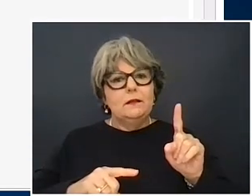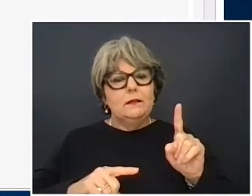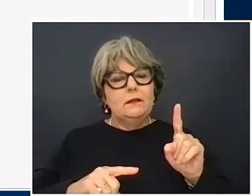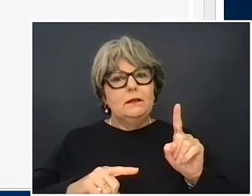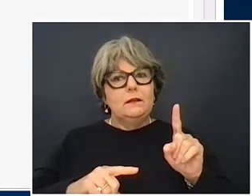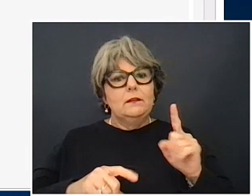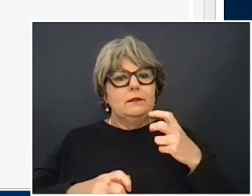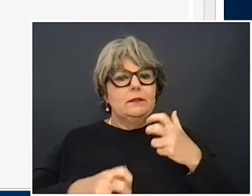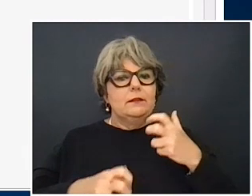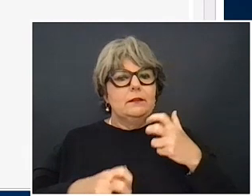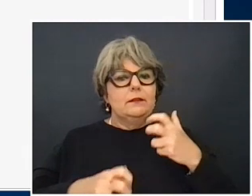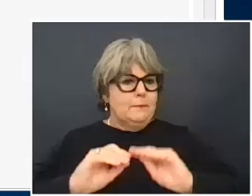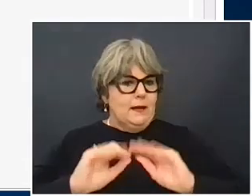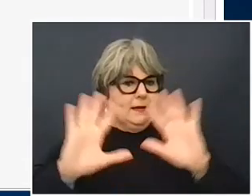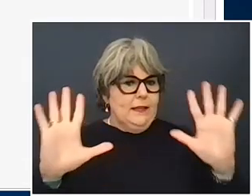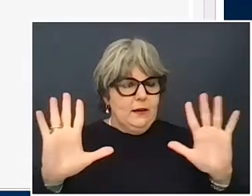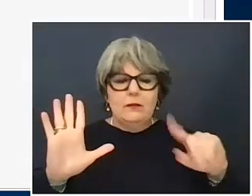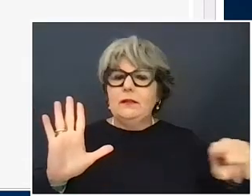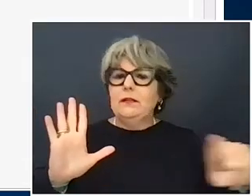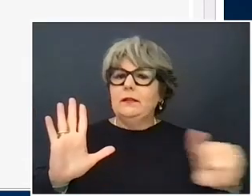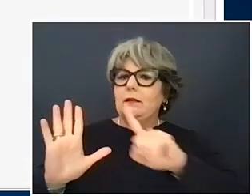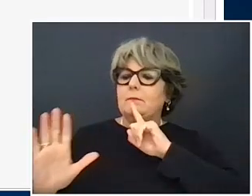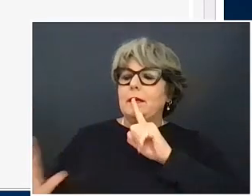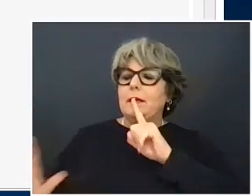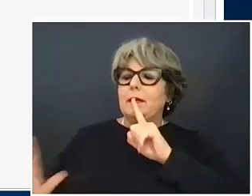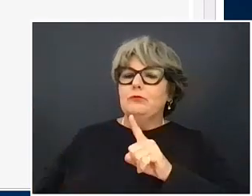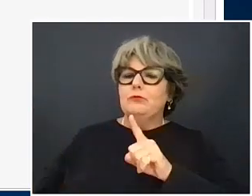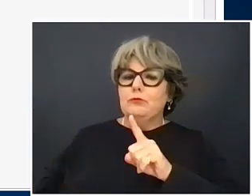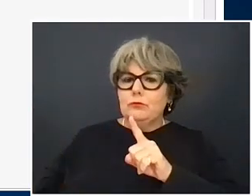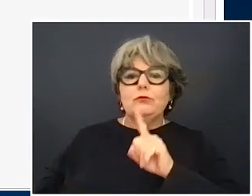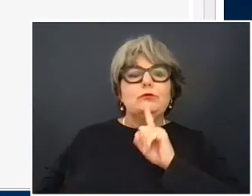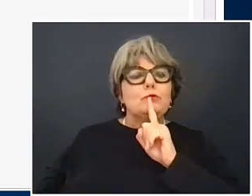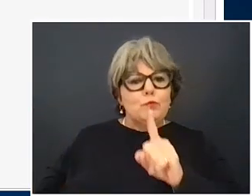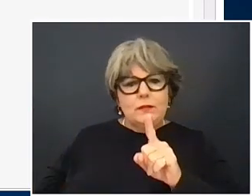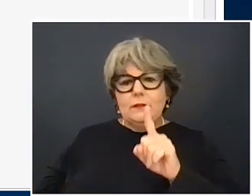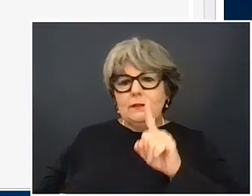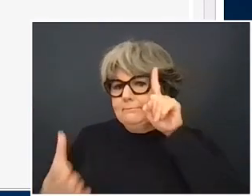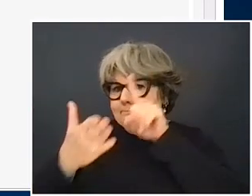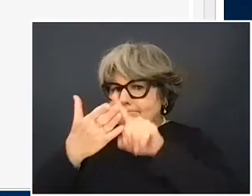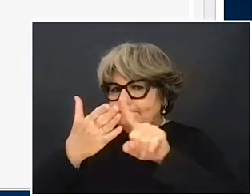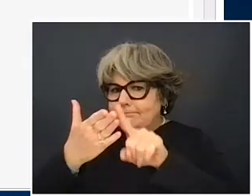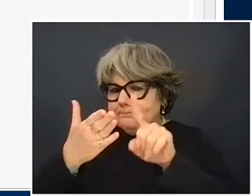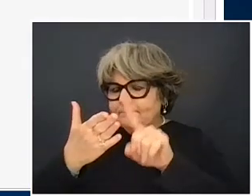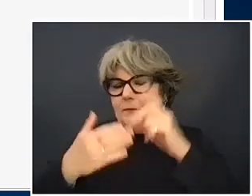being able to actually explore the basis for a complaint and encouraging people to